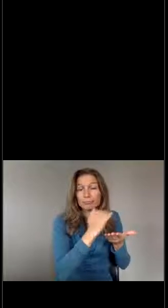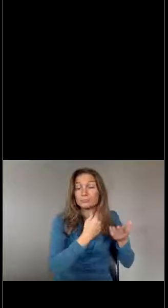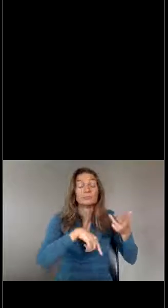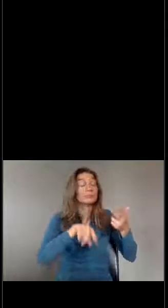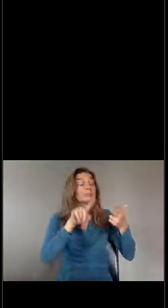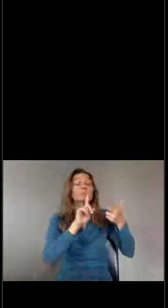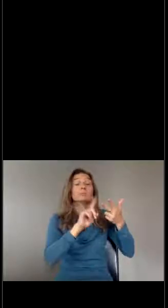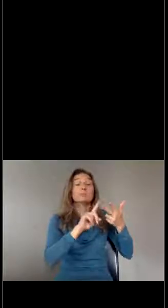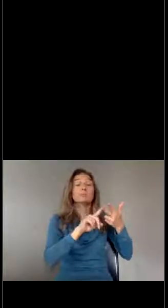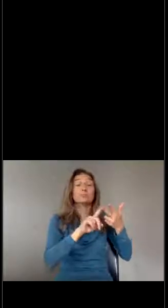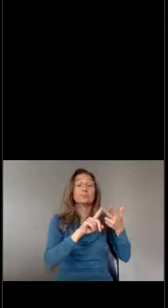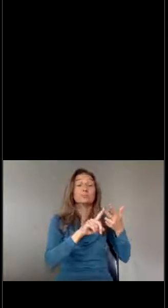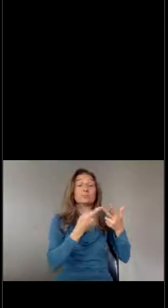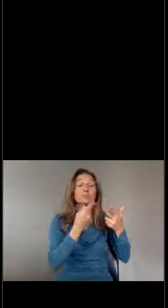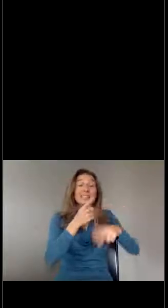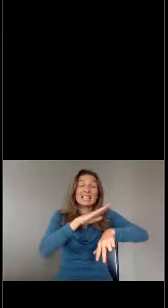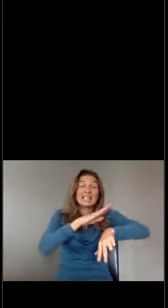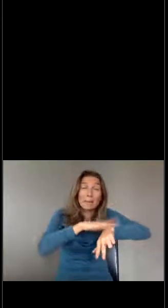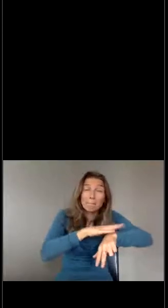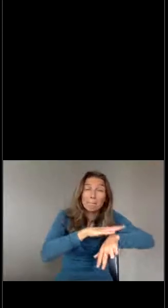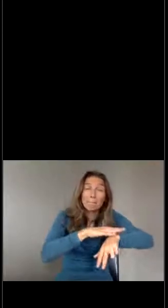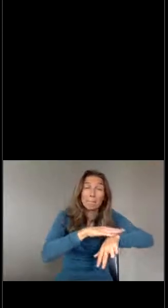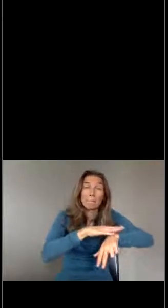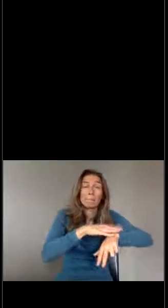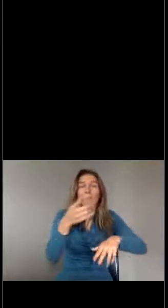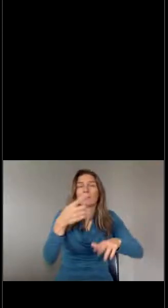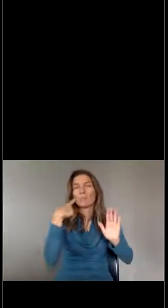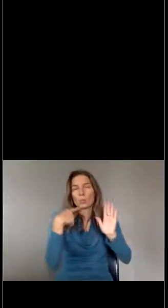So people with disabilities often had late starts to school